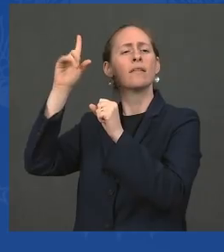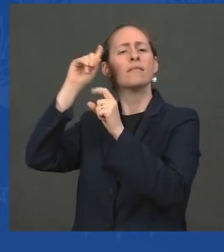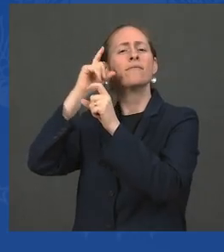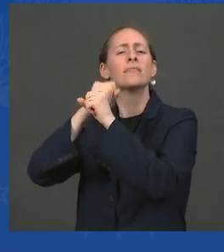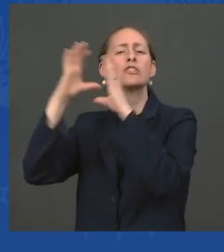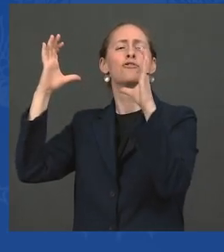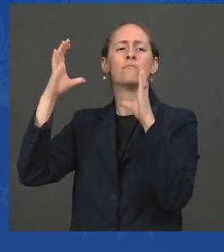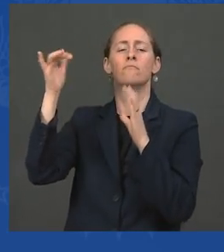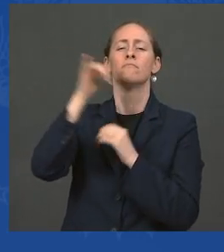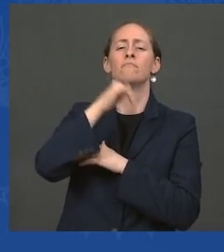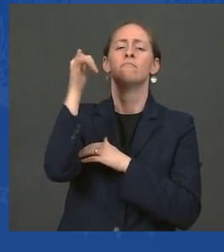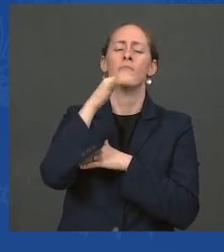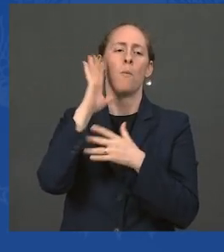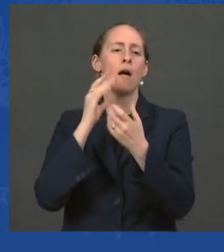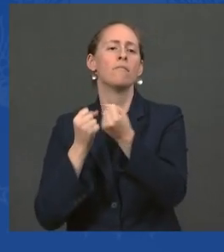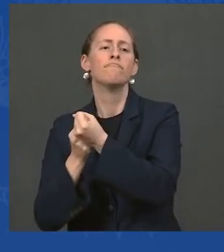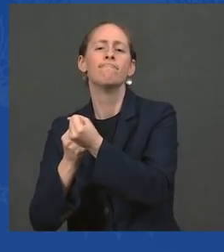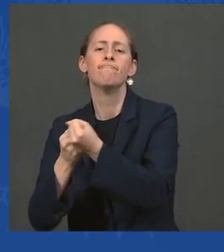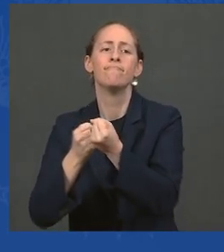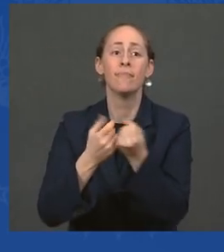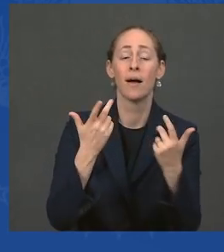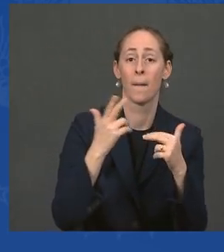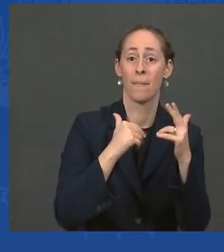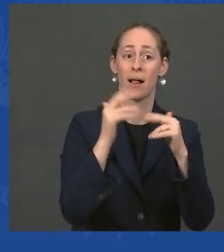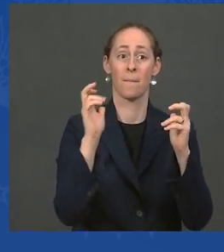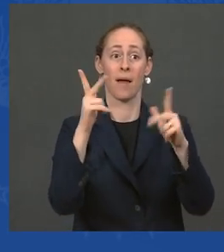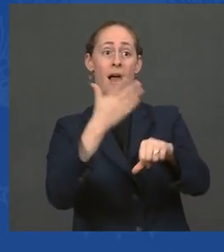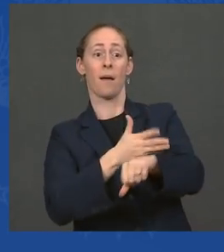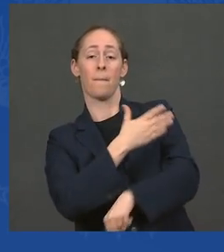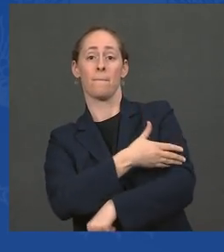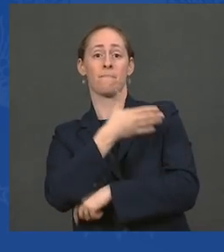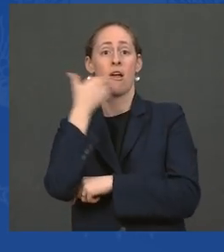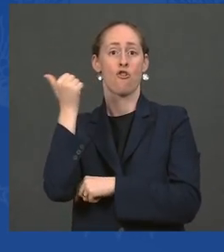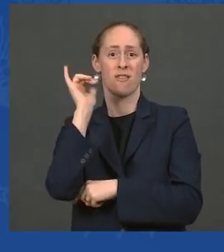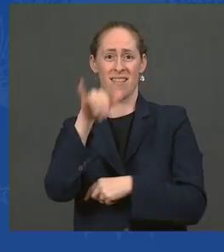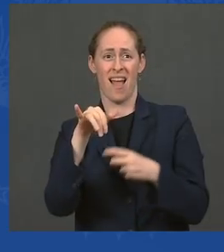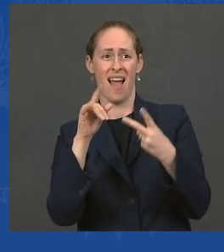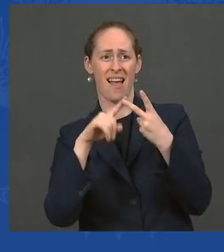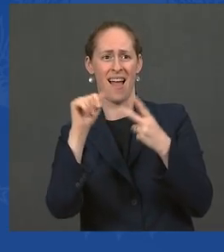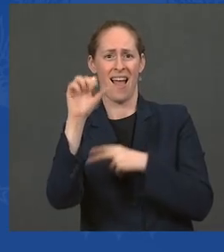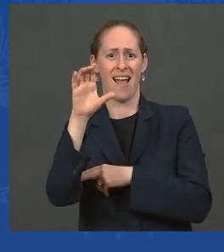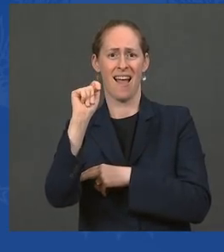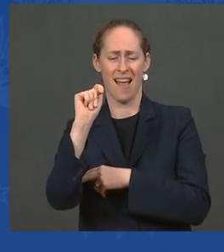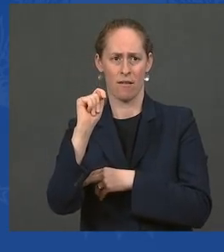The Build Back Better Act addresses the rising cost of child care and elder care,